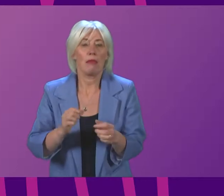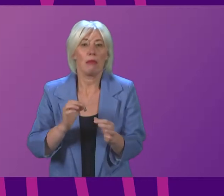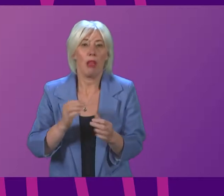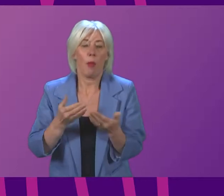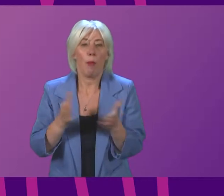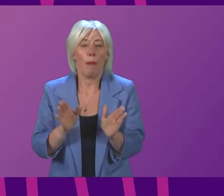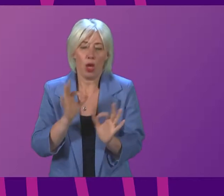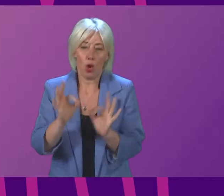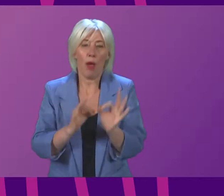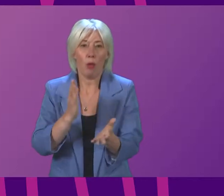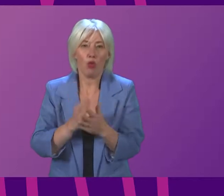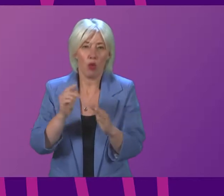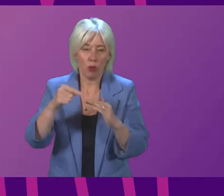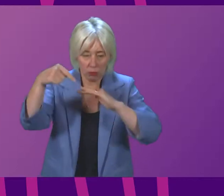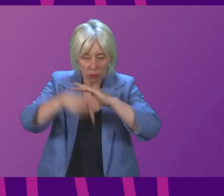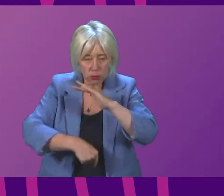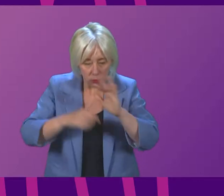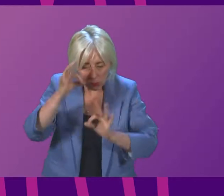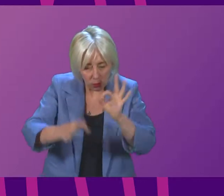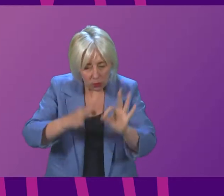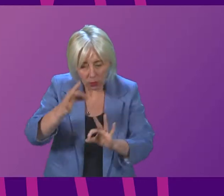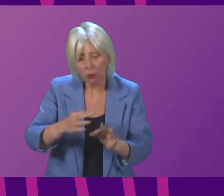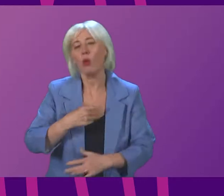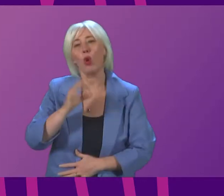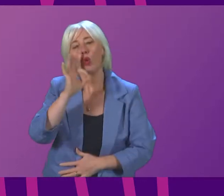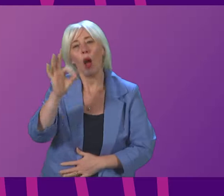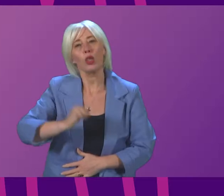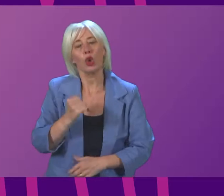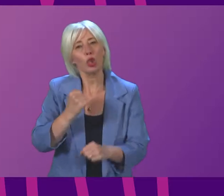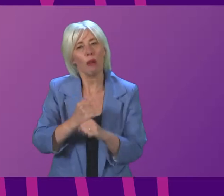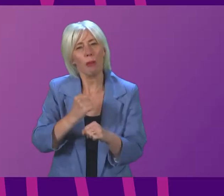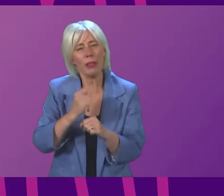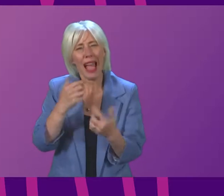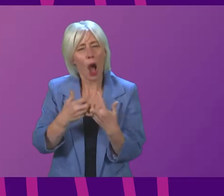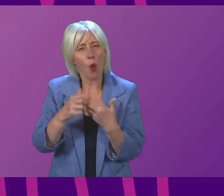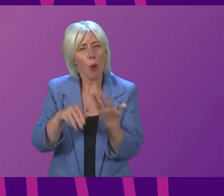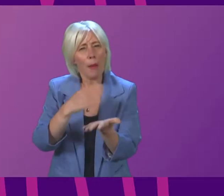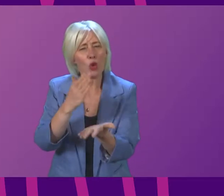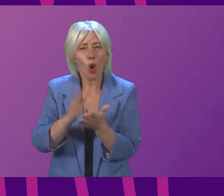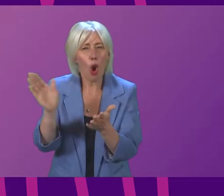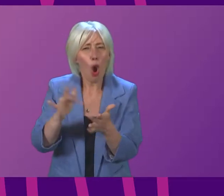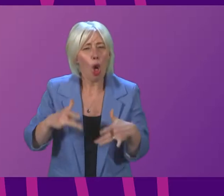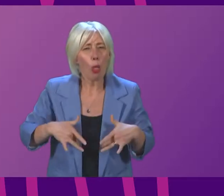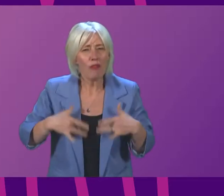thorough. How will the Scottish Government ensure that all viewpoints and voices are heard during